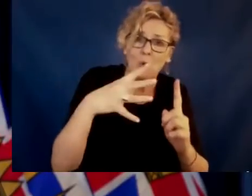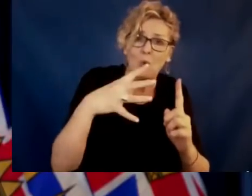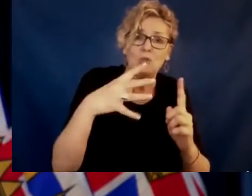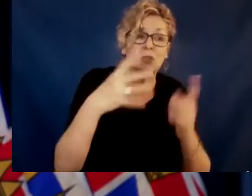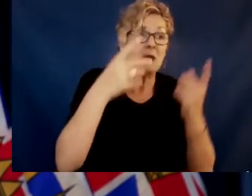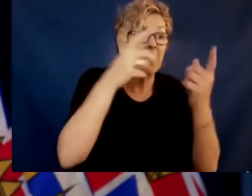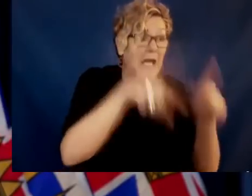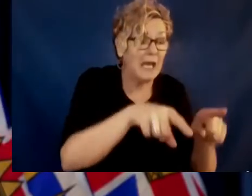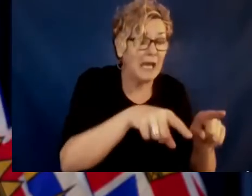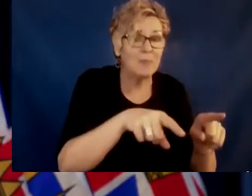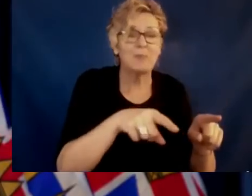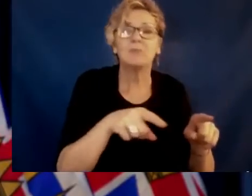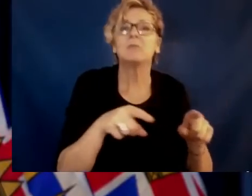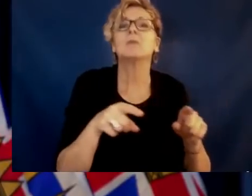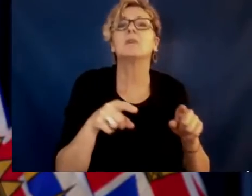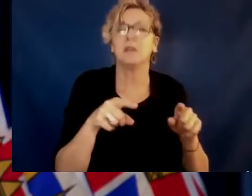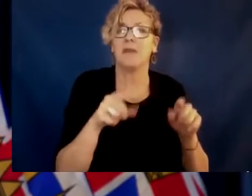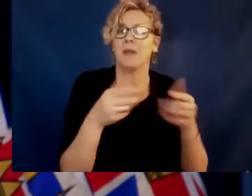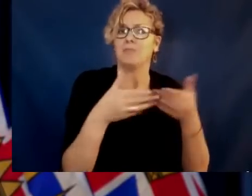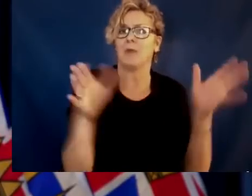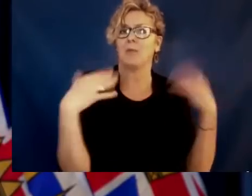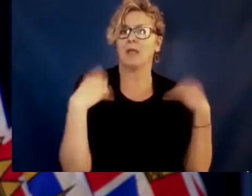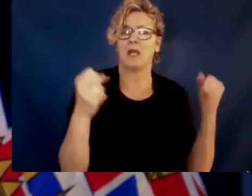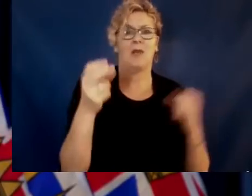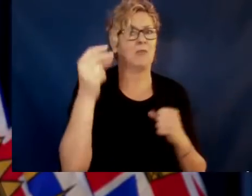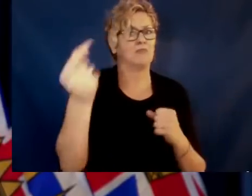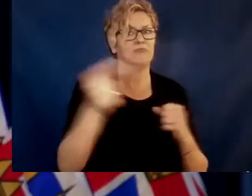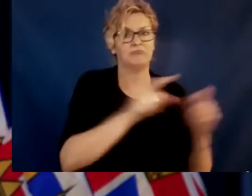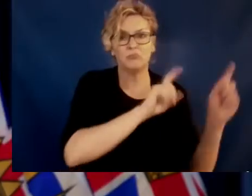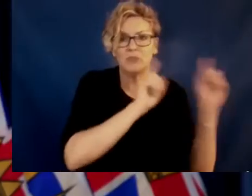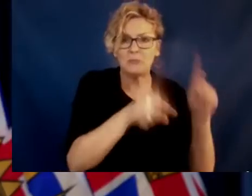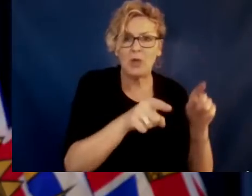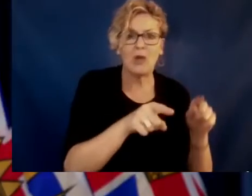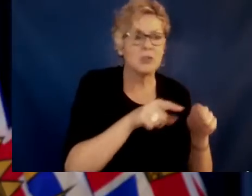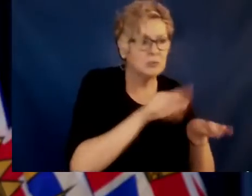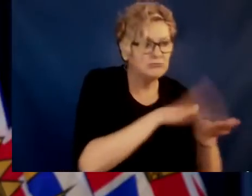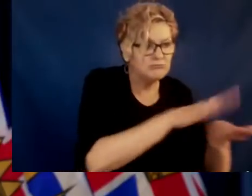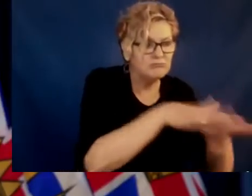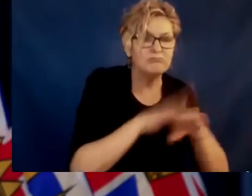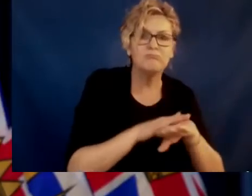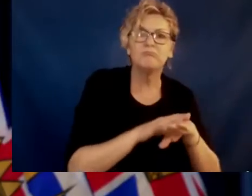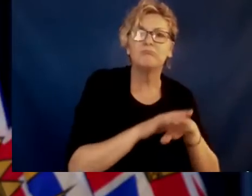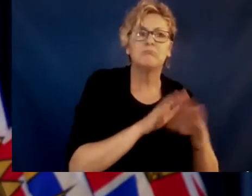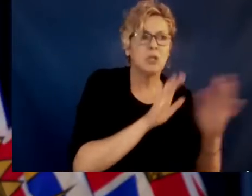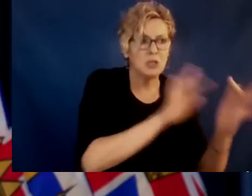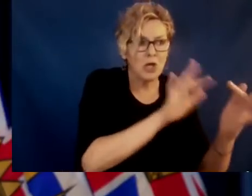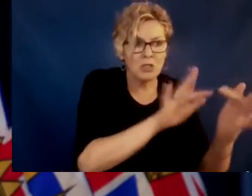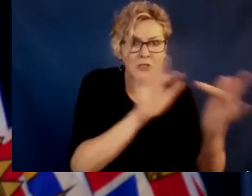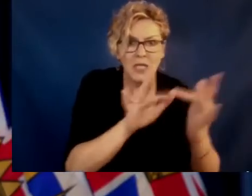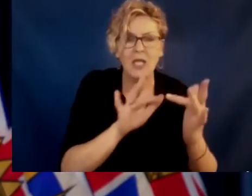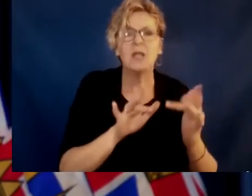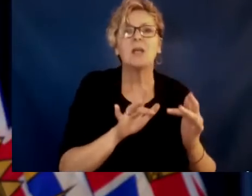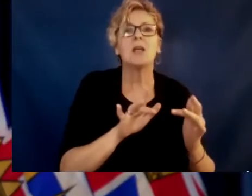We've seen very limited transmission. And that tells us that things are working in our schools. Things are being followed.